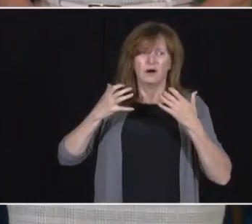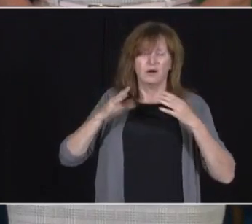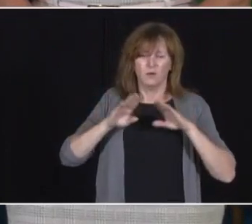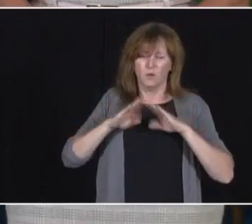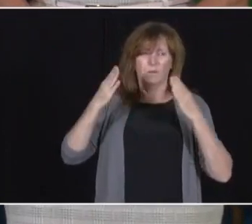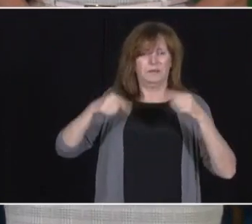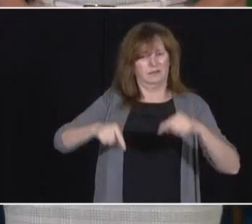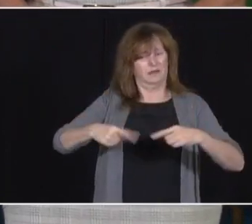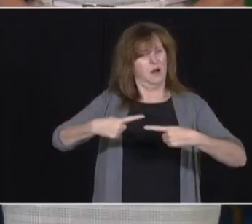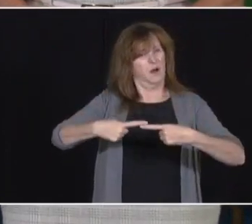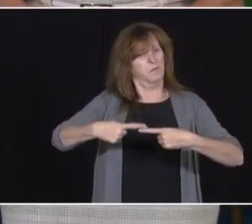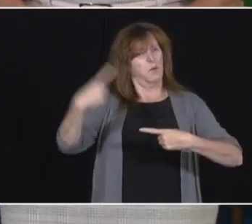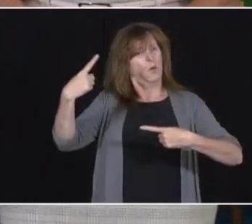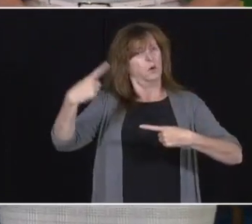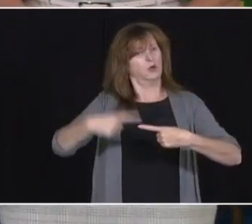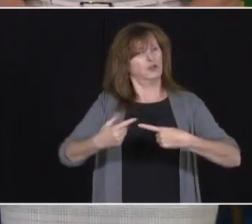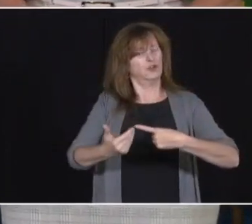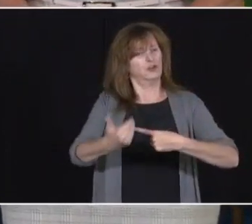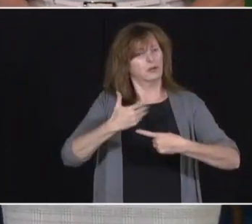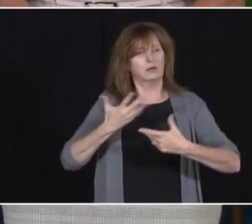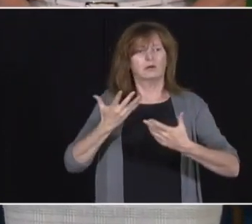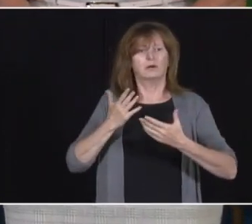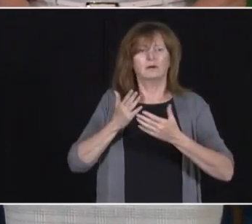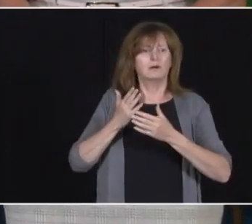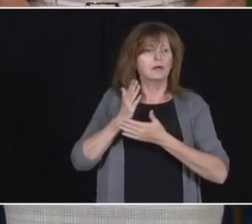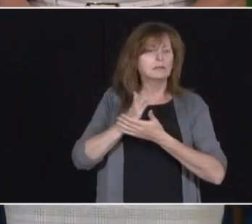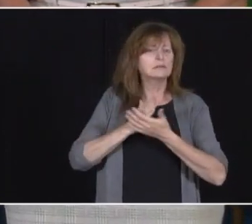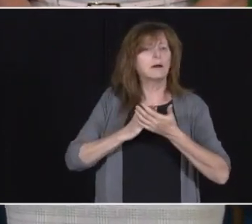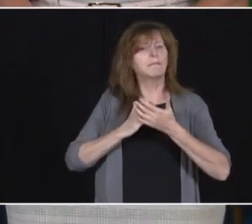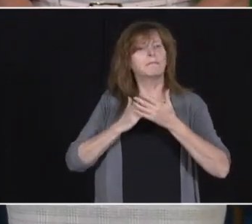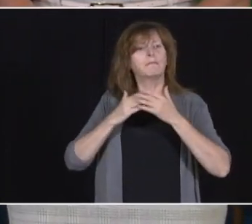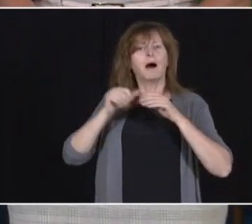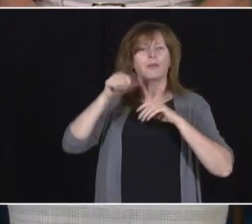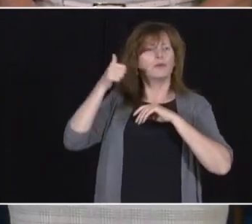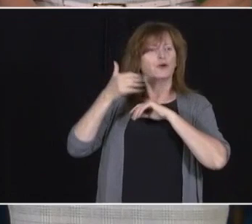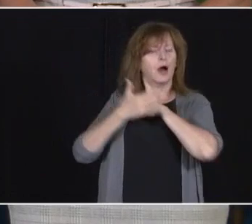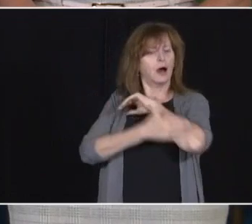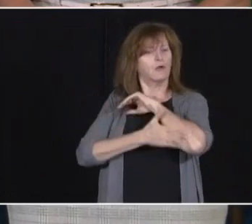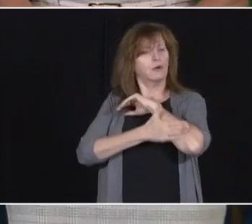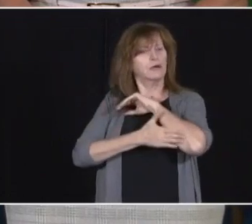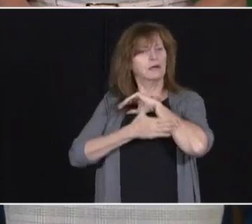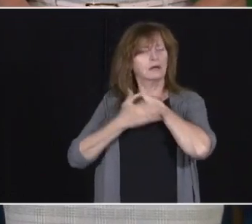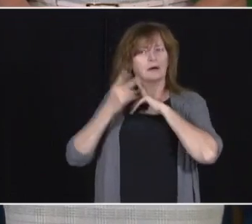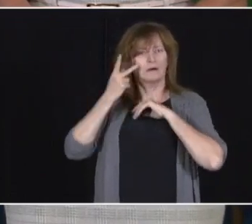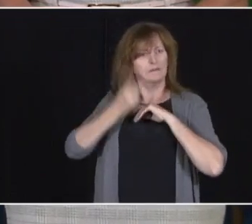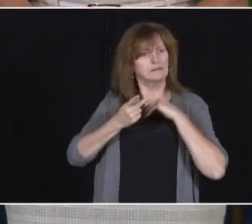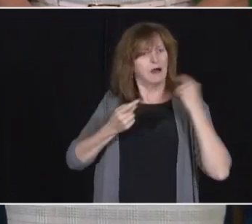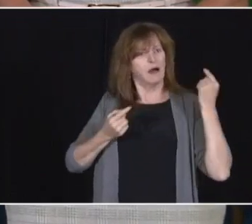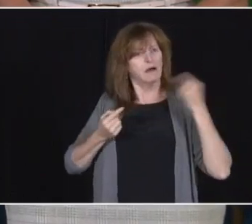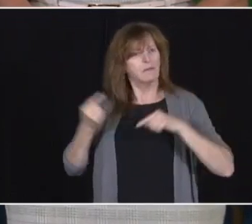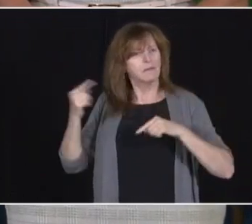to open the border a little more and allow international drivers and, perhaps from some selected countries.